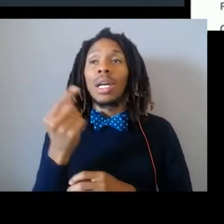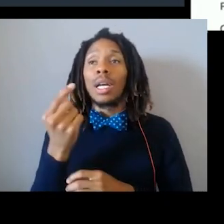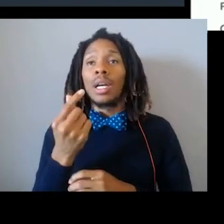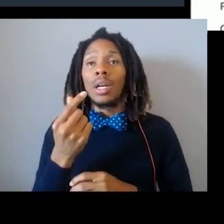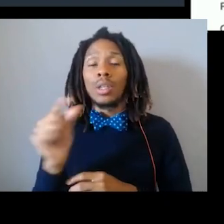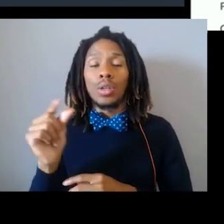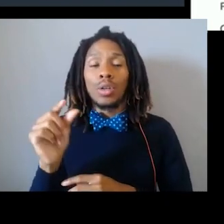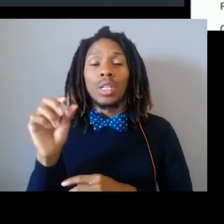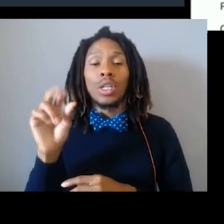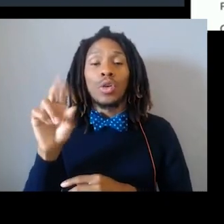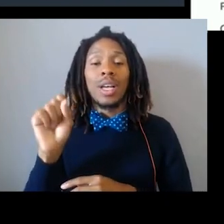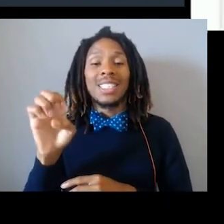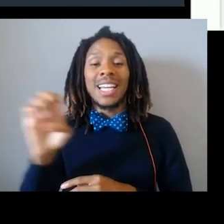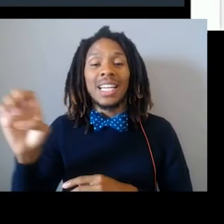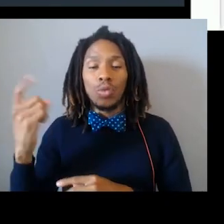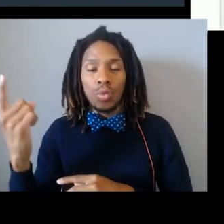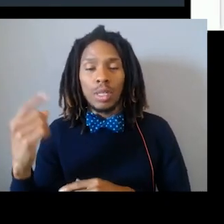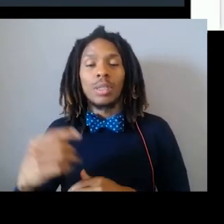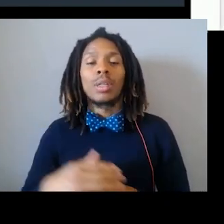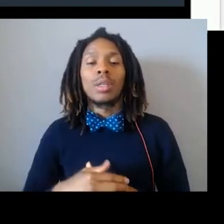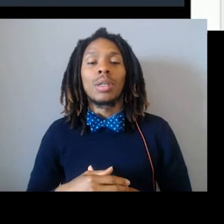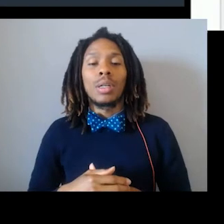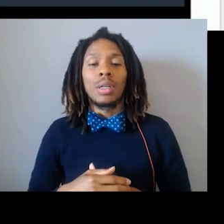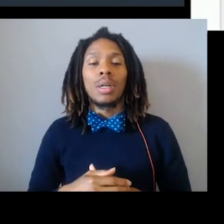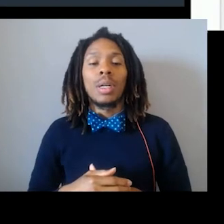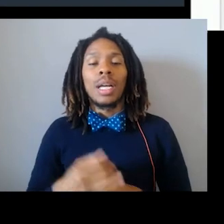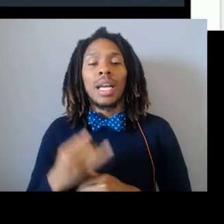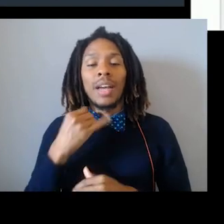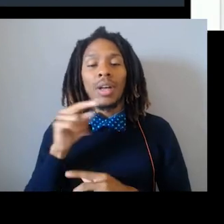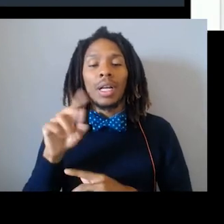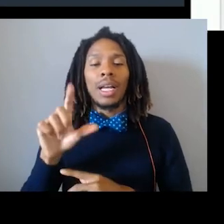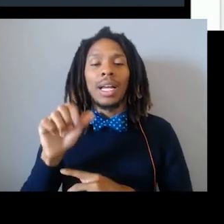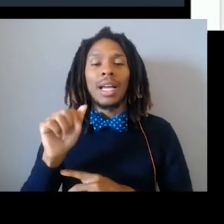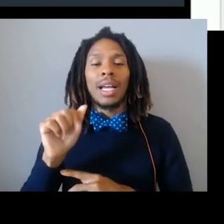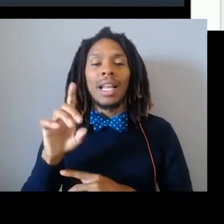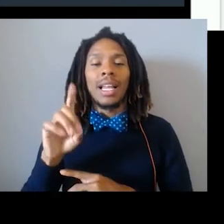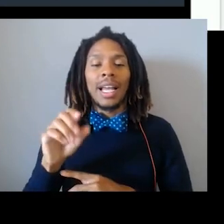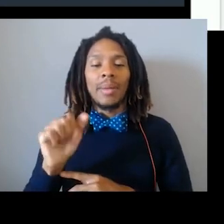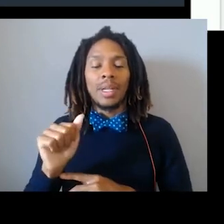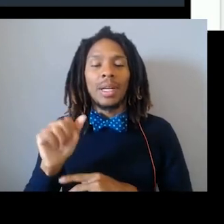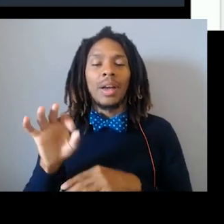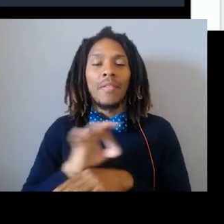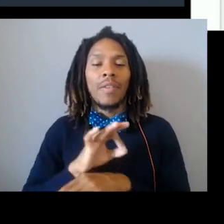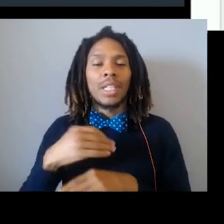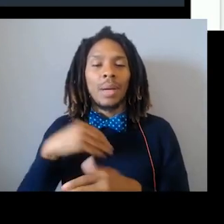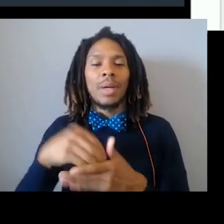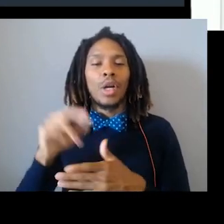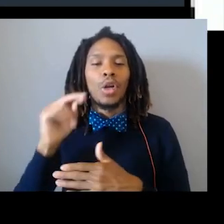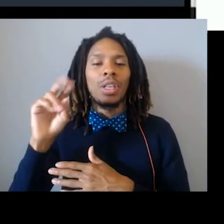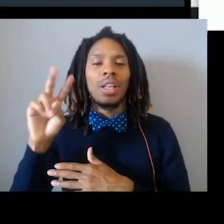So if I actually go to like my Lambda function here, you'll see I'm in Northern Virginia. And let's see